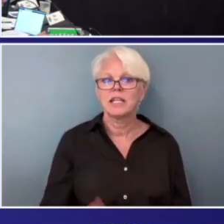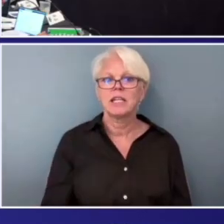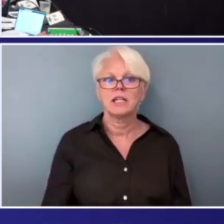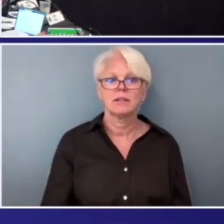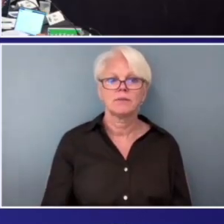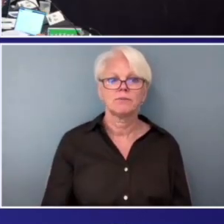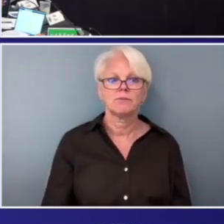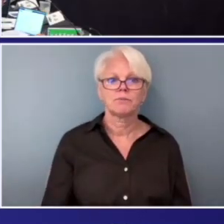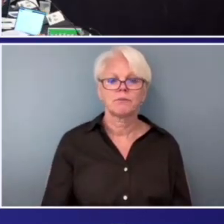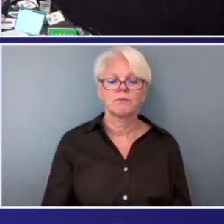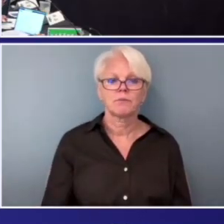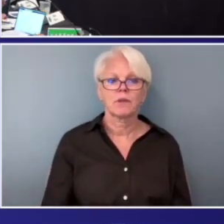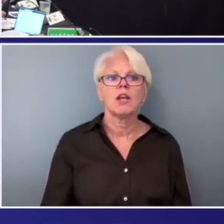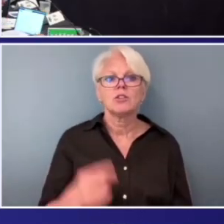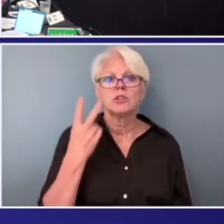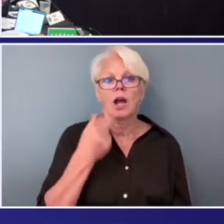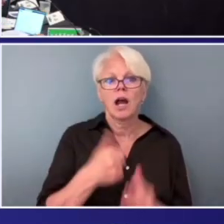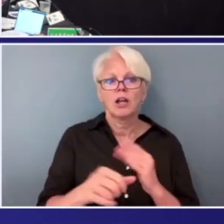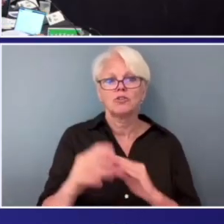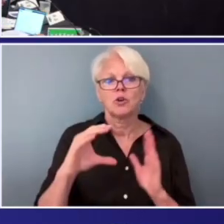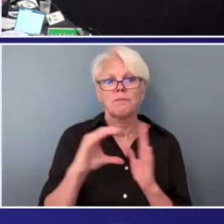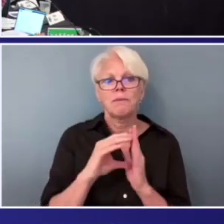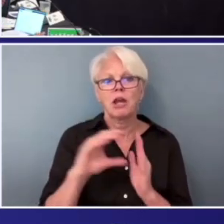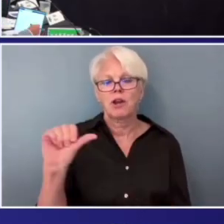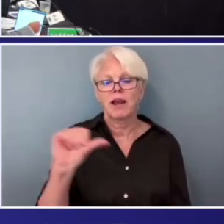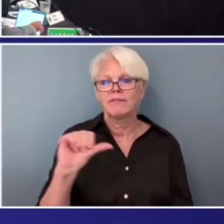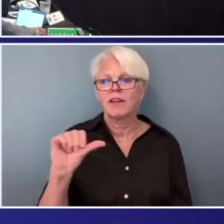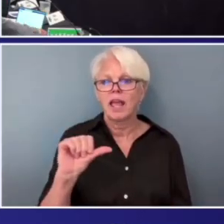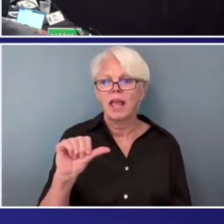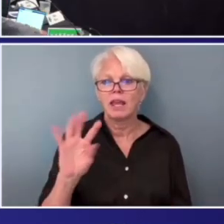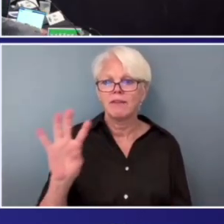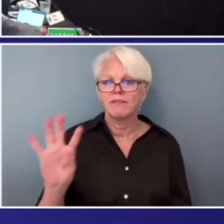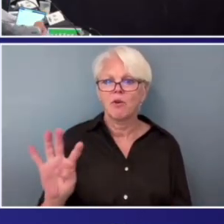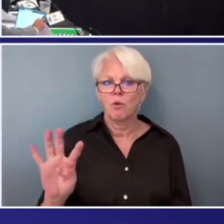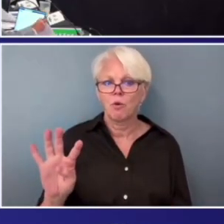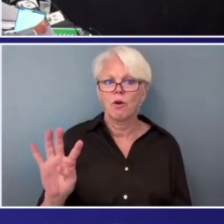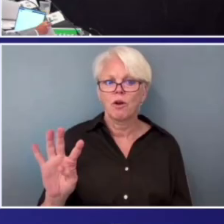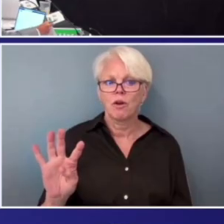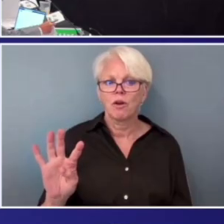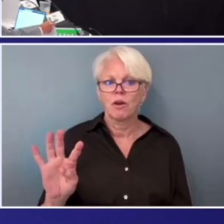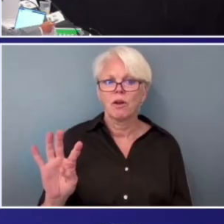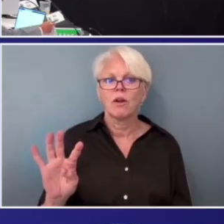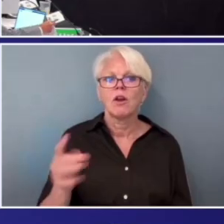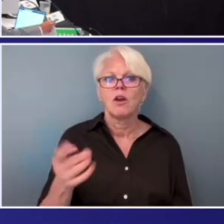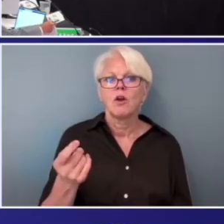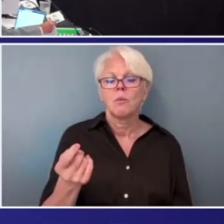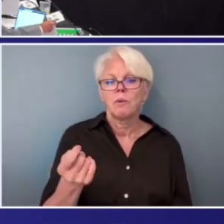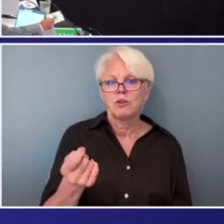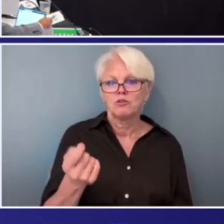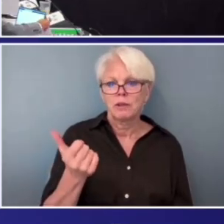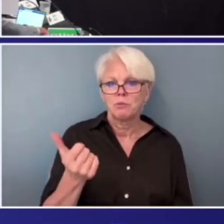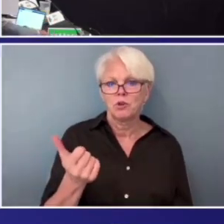So you'll notice under paragraph (a)(4), we have removed the term partial financial